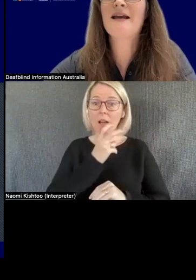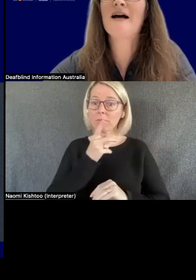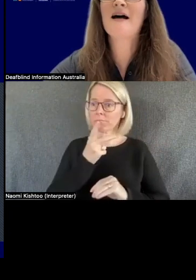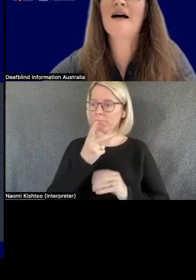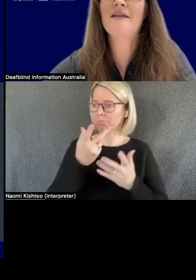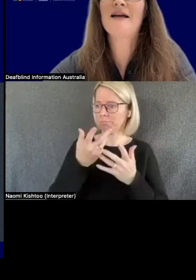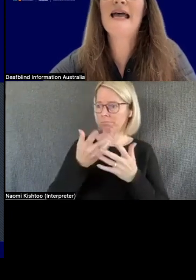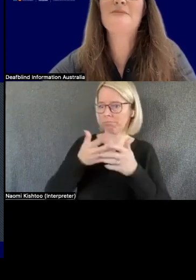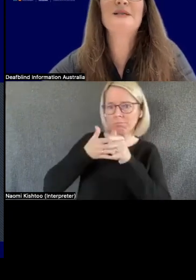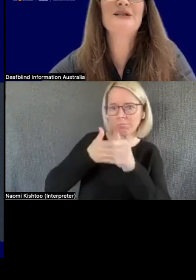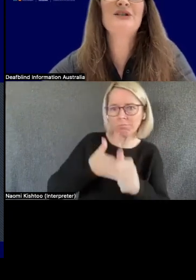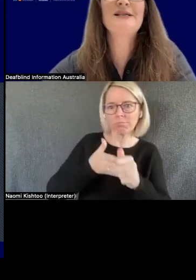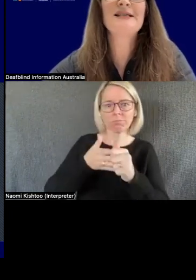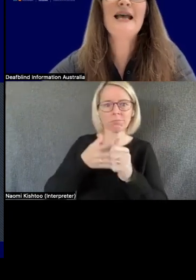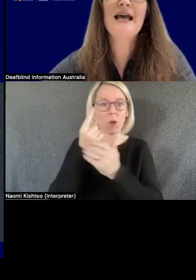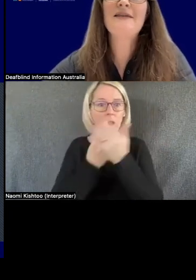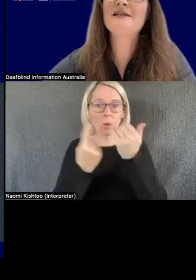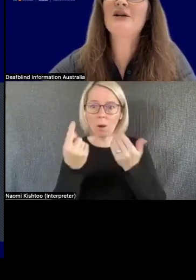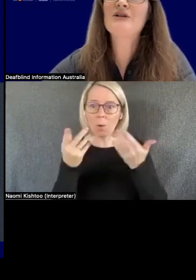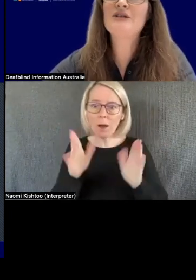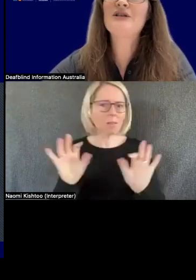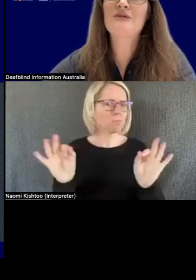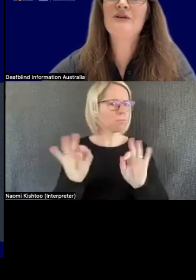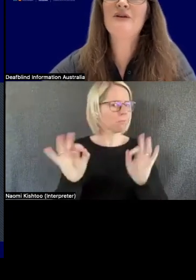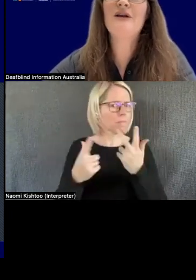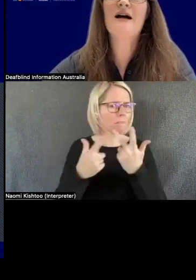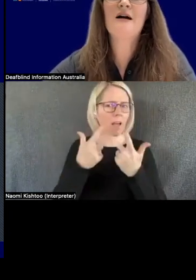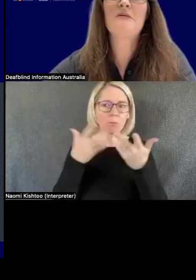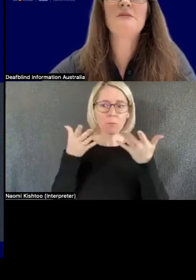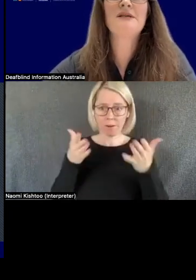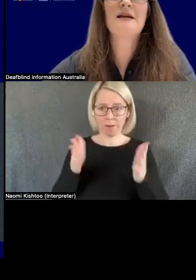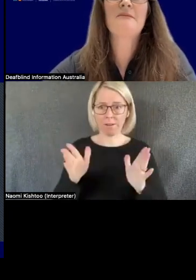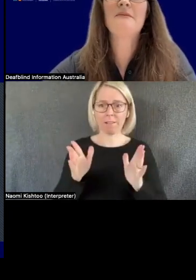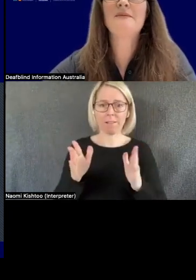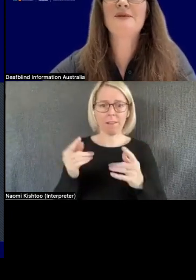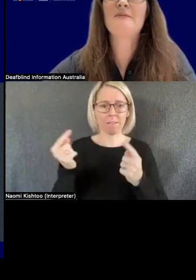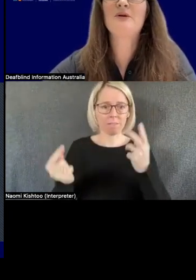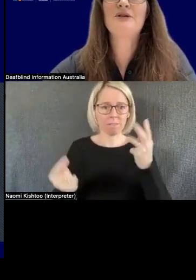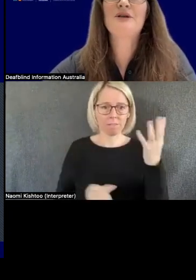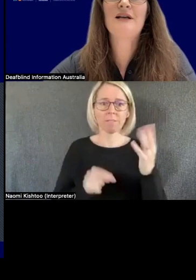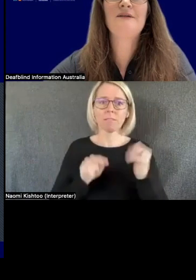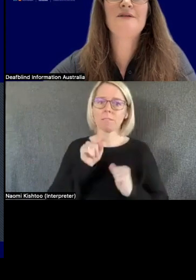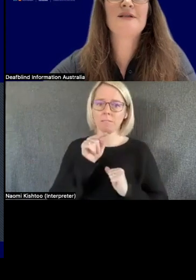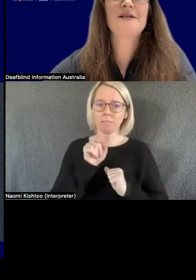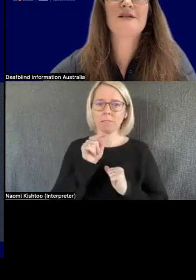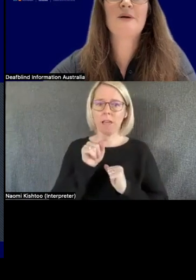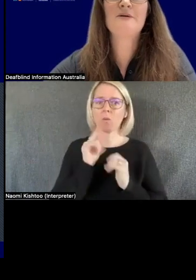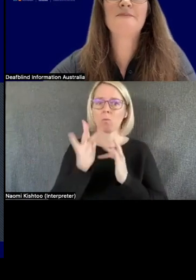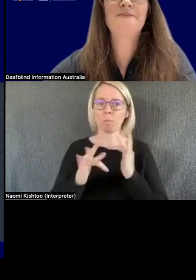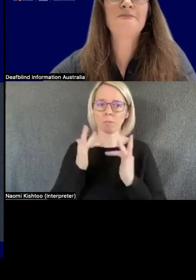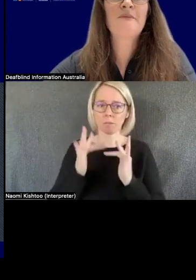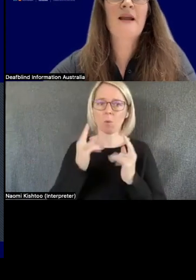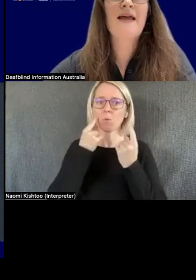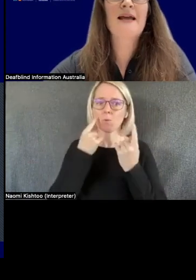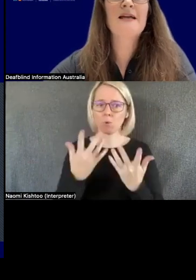there are other hand positions, and this goes through some alternatives as well and that can